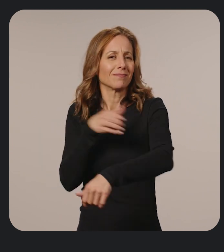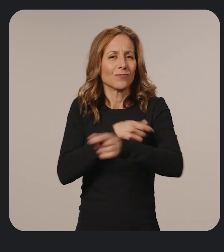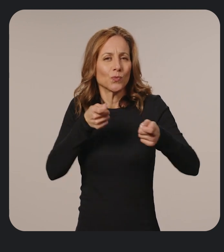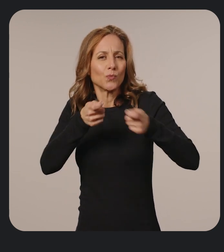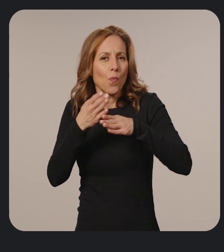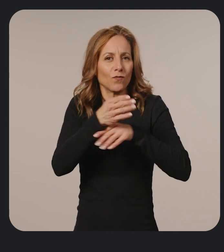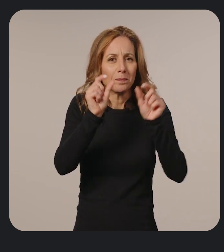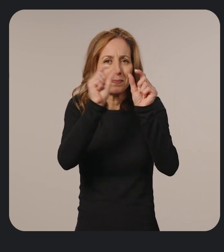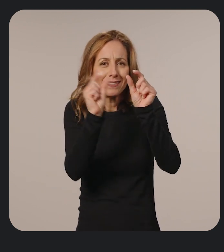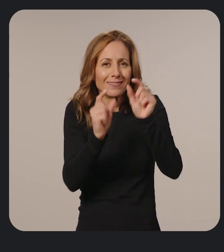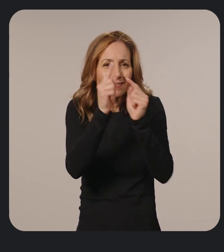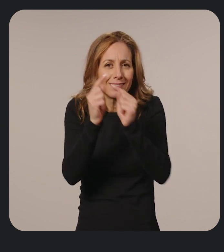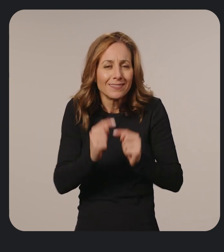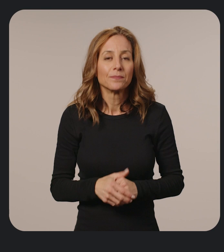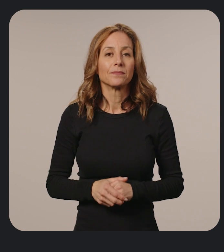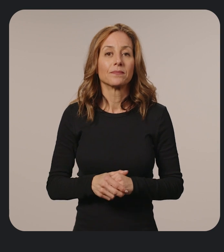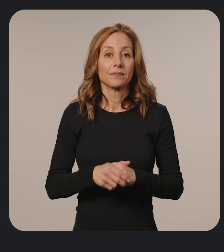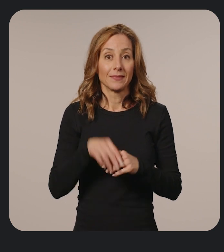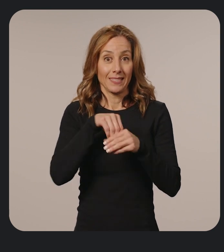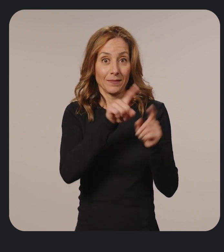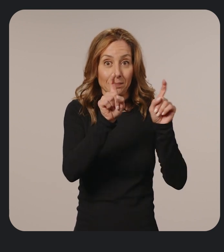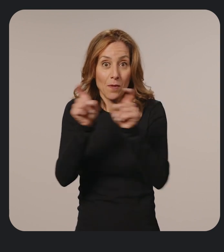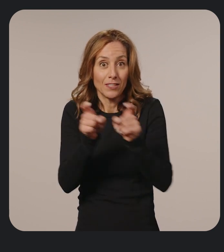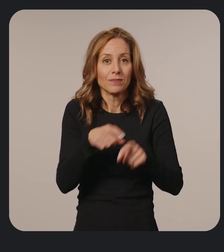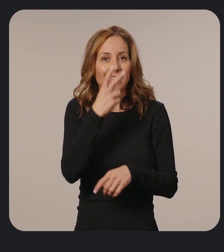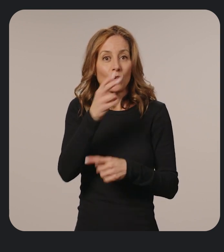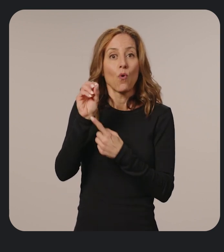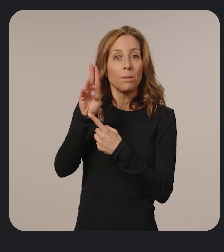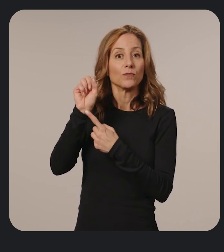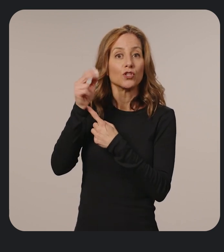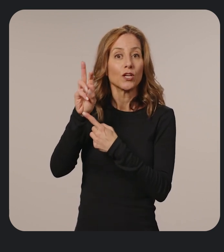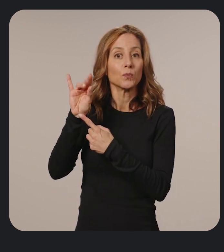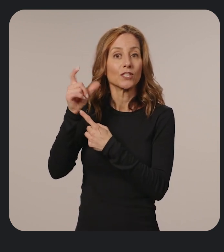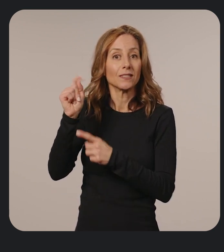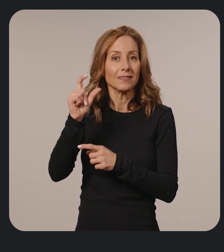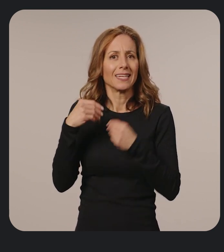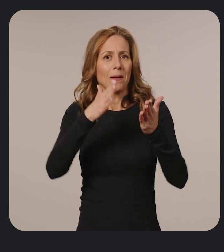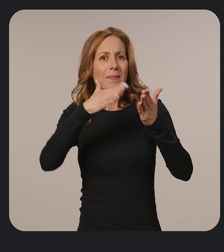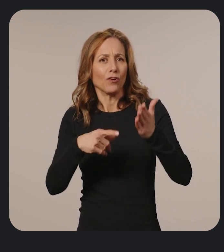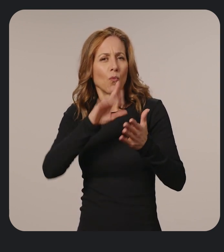complete control over the pixels. In these parameters, you can see OrbShaderWidget giving the painter all the data it